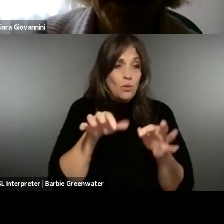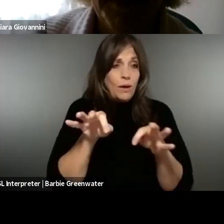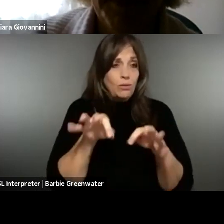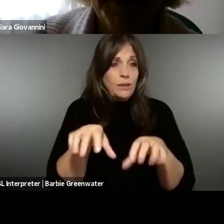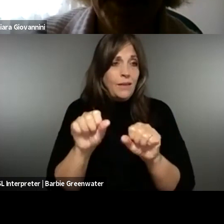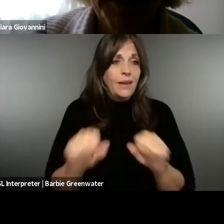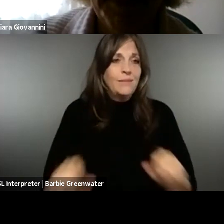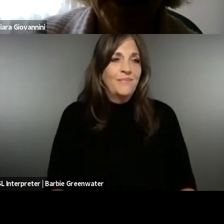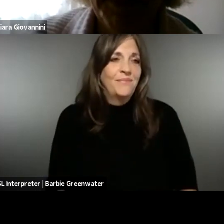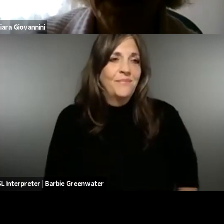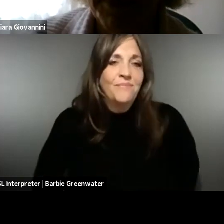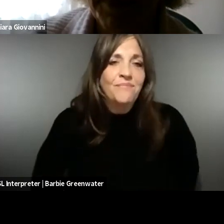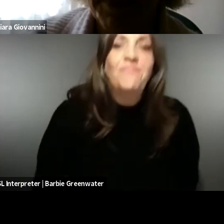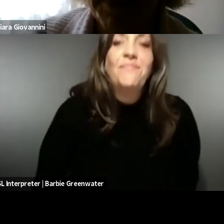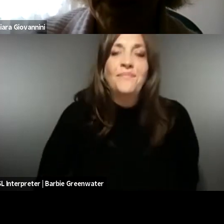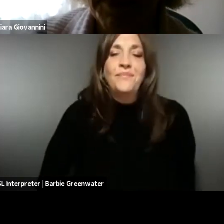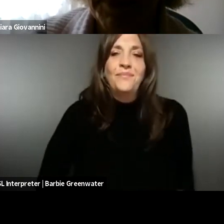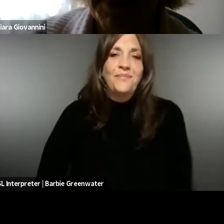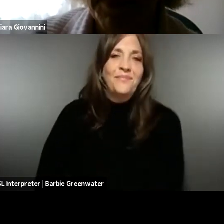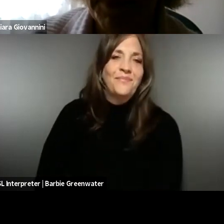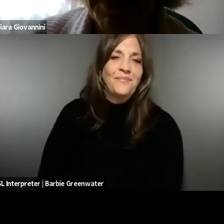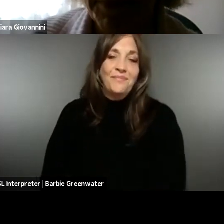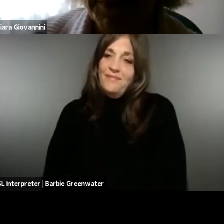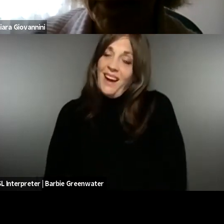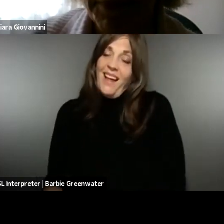just and try to make it short, please, if possible